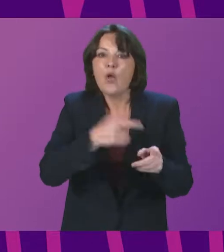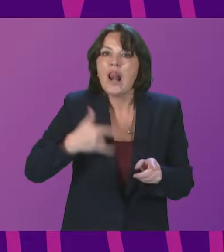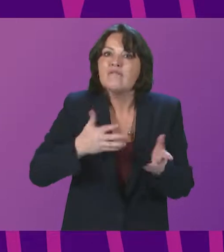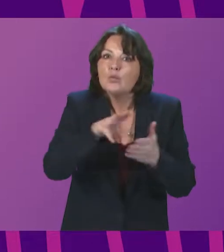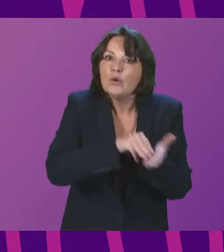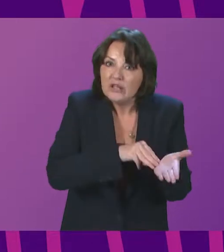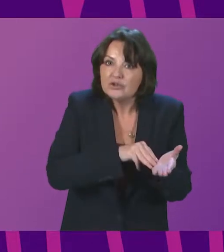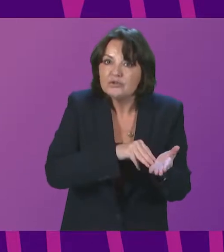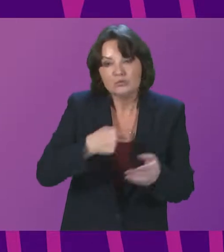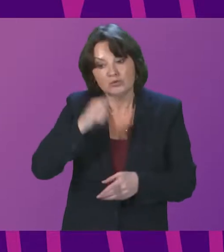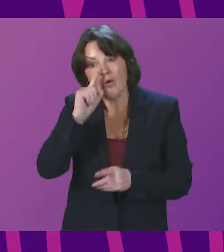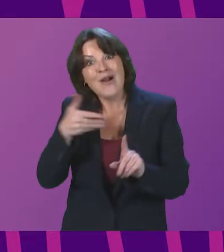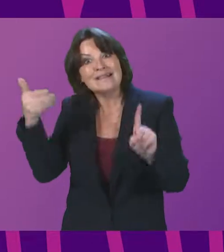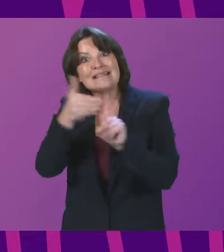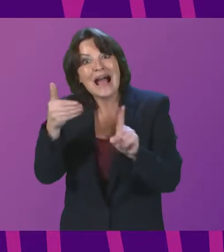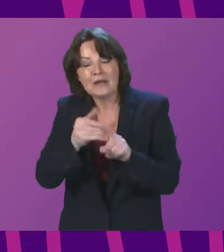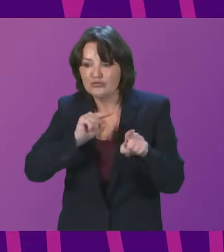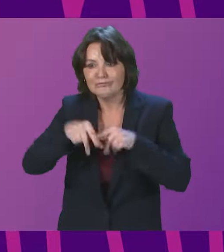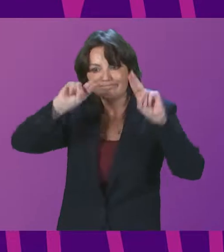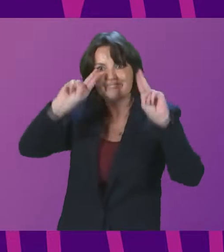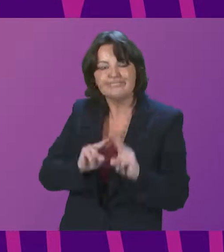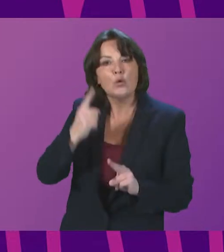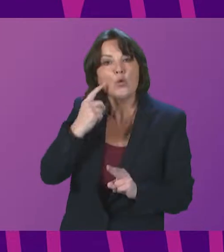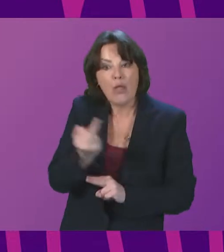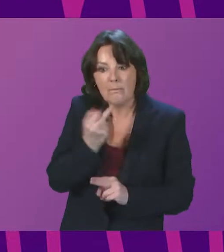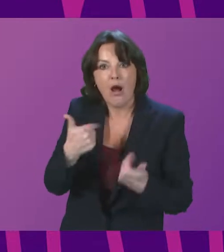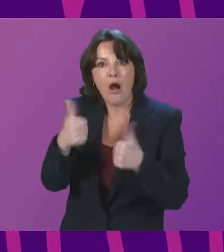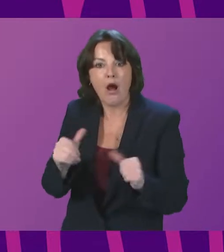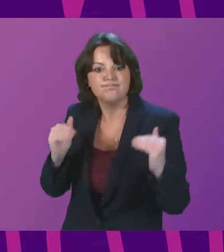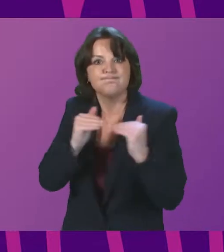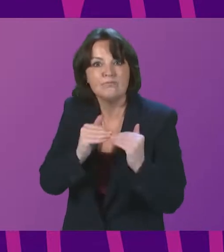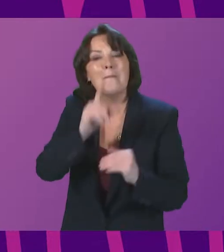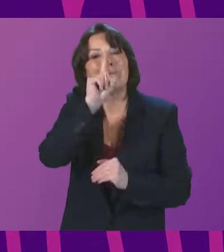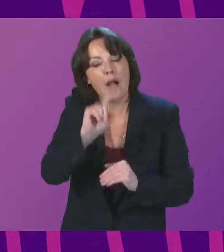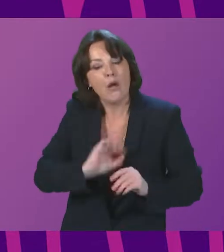We saw our target to reduce youth unemployment met, although, with the Covid challenge now,